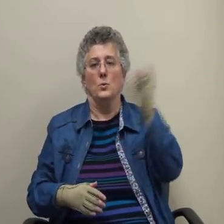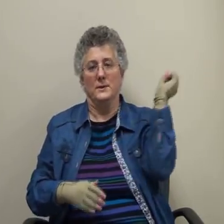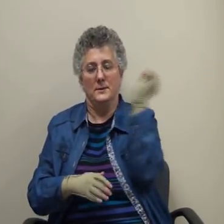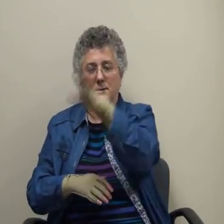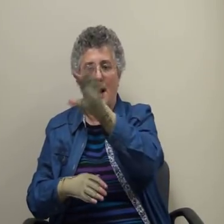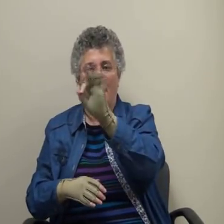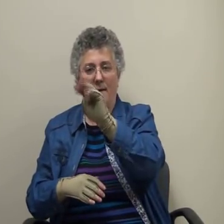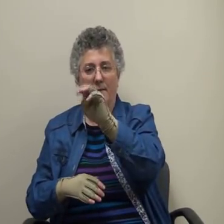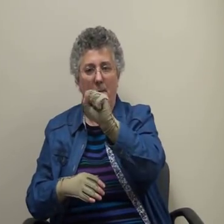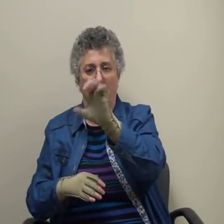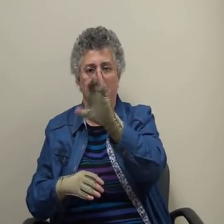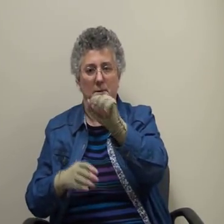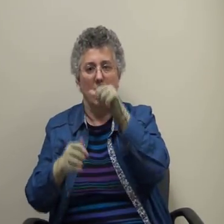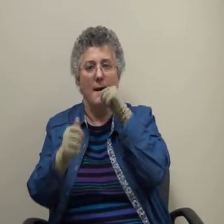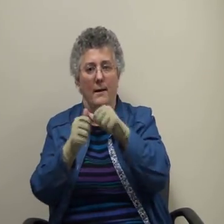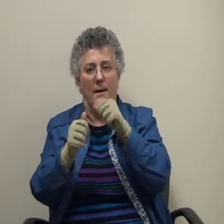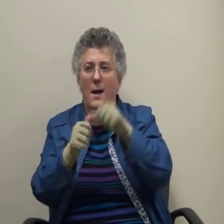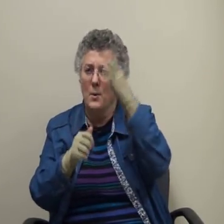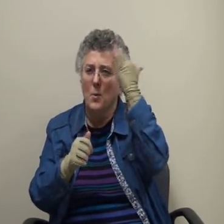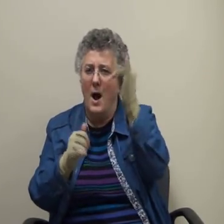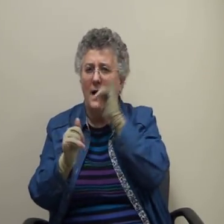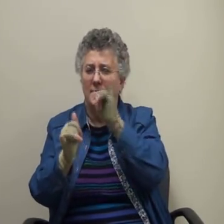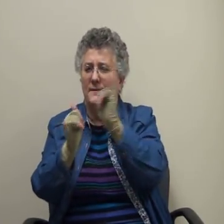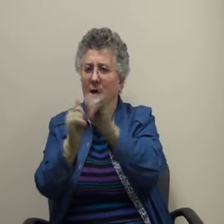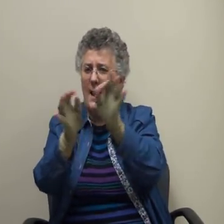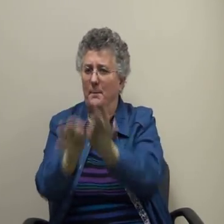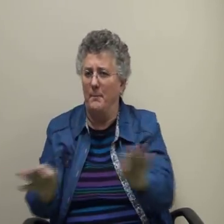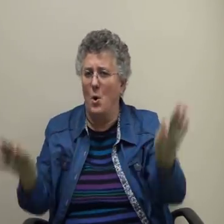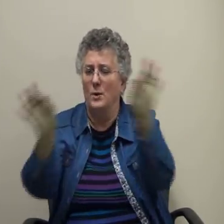so we sent a letter to the FMCSA asking why that's important.